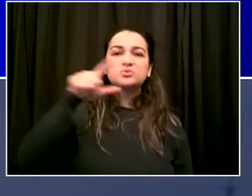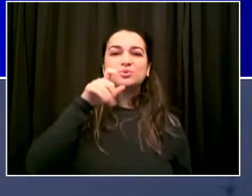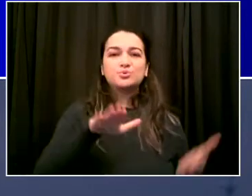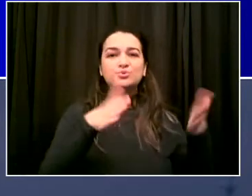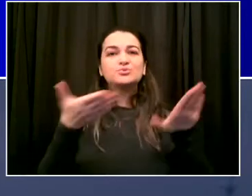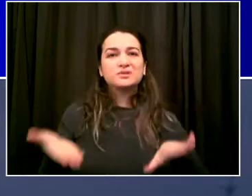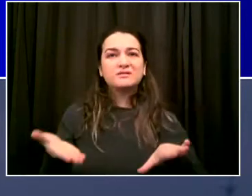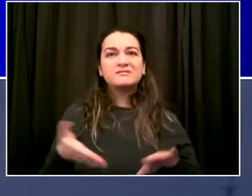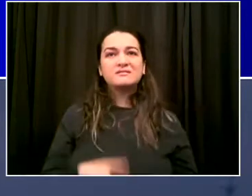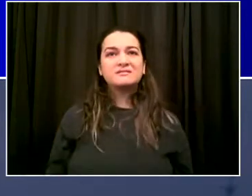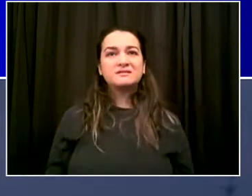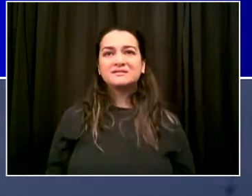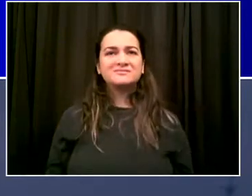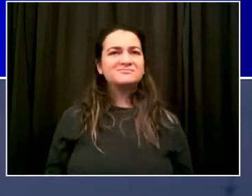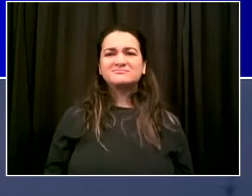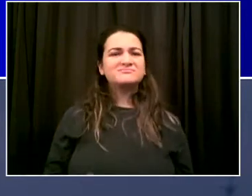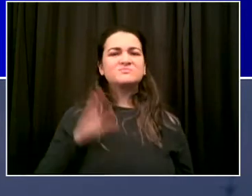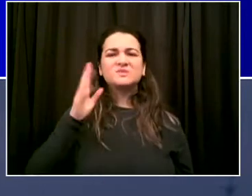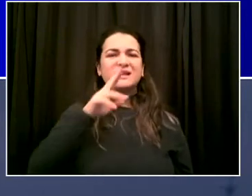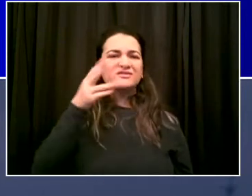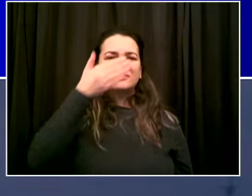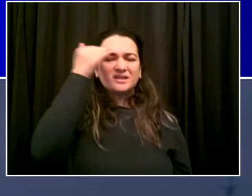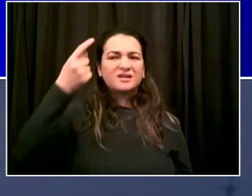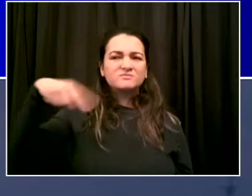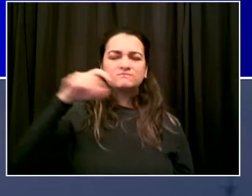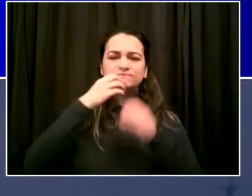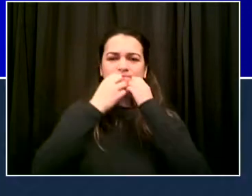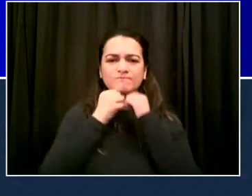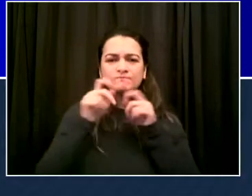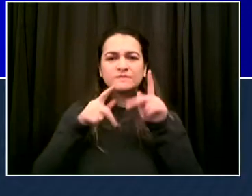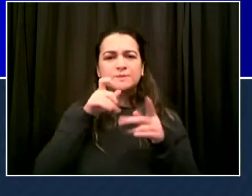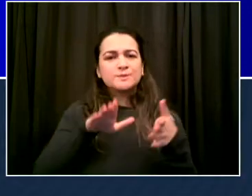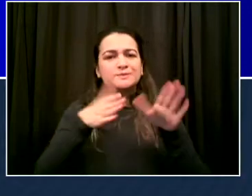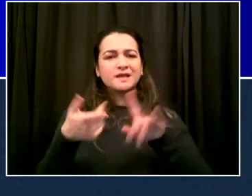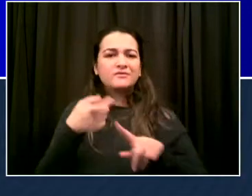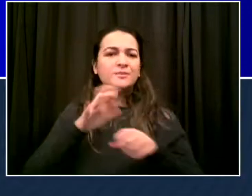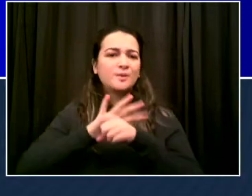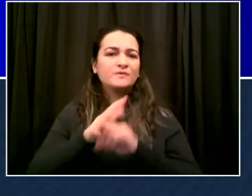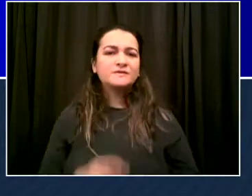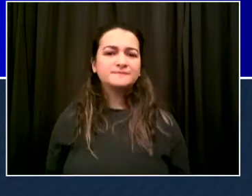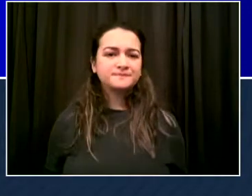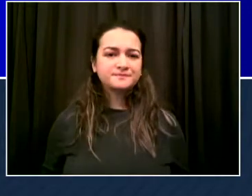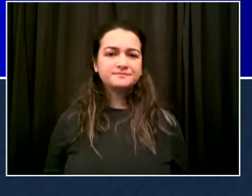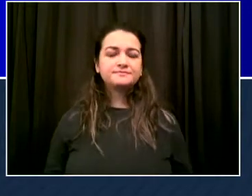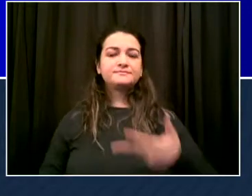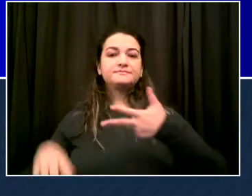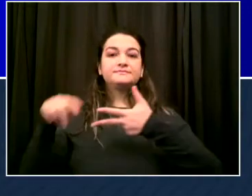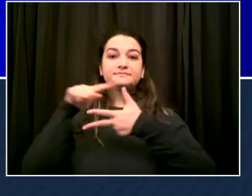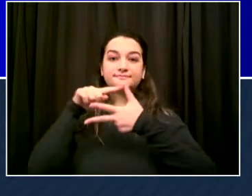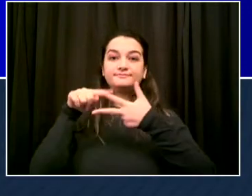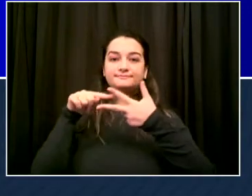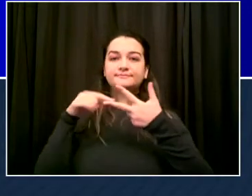JOIN TOGGTHEER IN TRUE UNITY AND GIVE OUR HEARTS TO THOSE FAMILIES WHO LOST LOVED ONES AND NEVER FORGET THEM AND RESOLVE